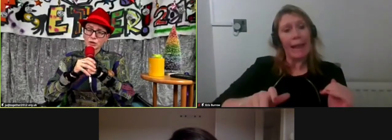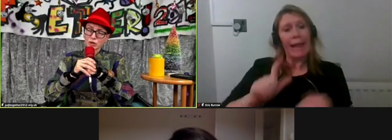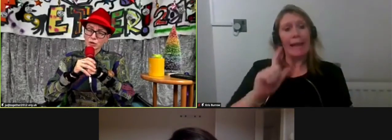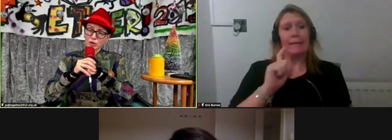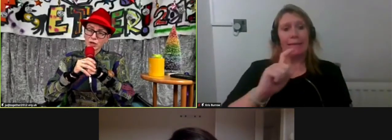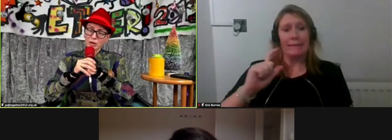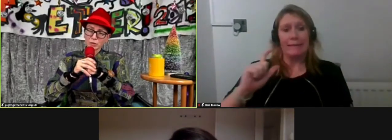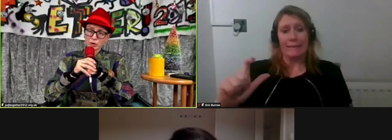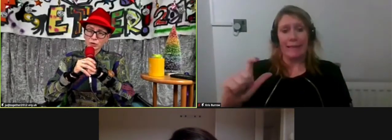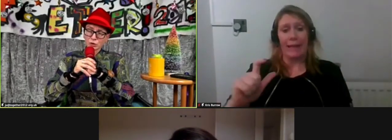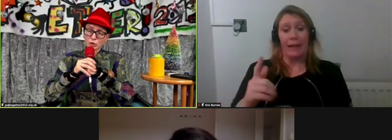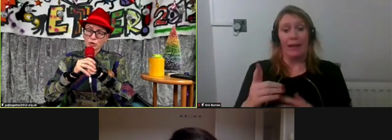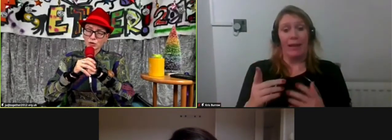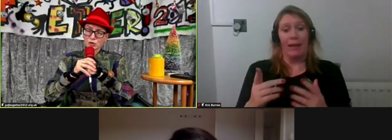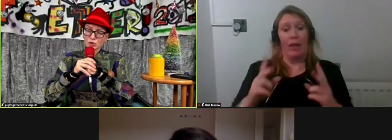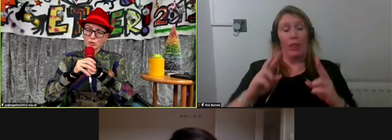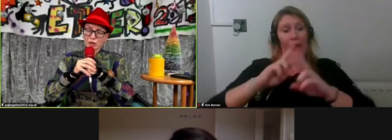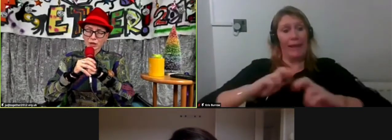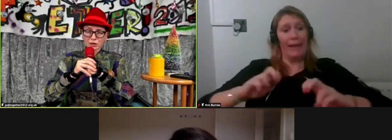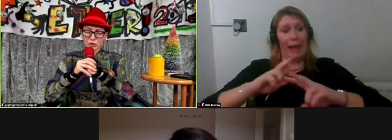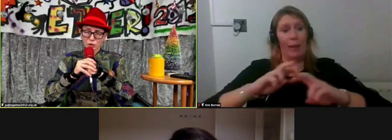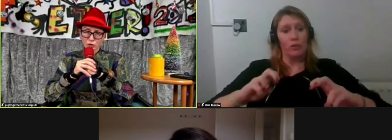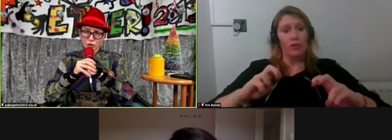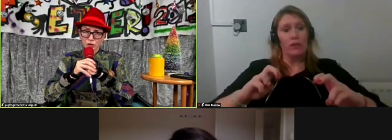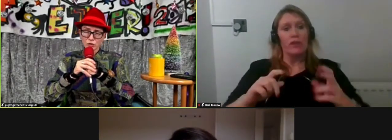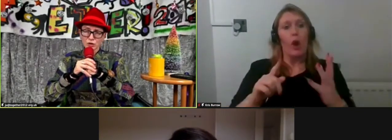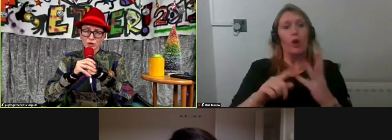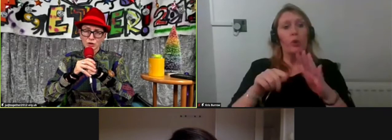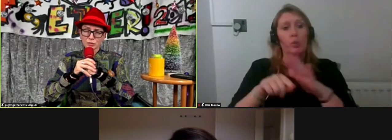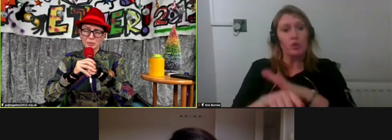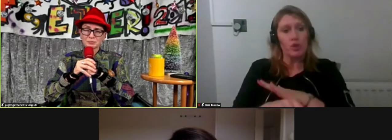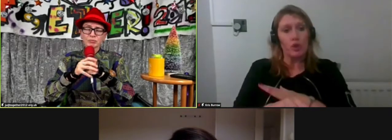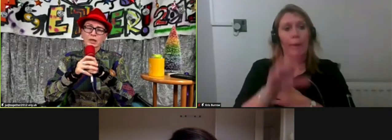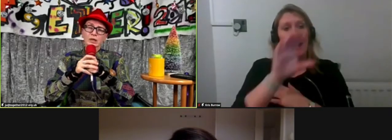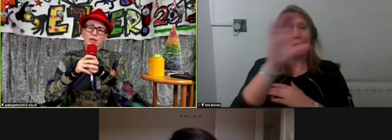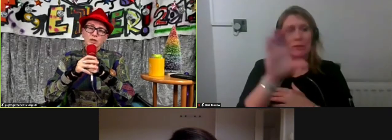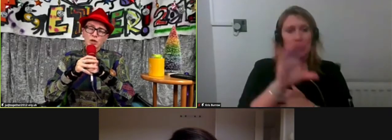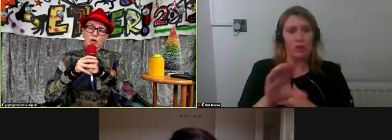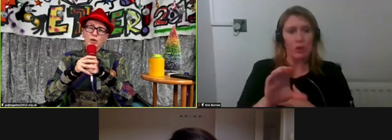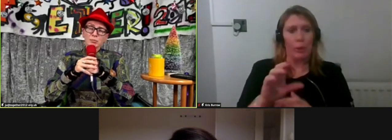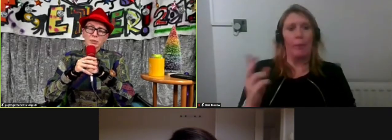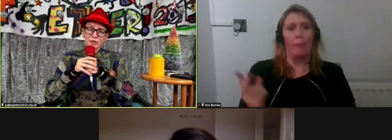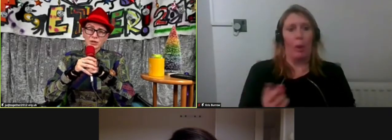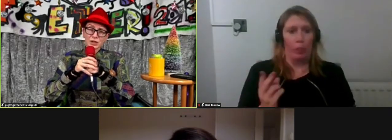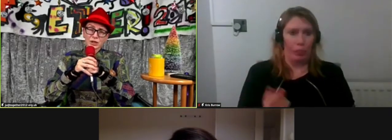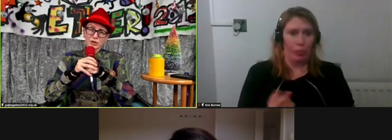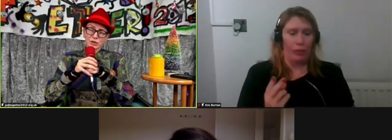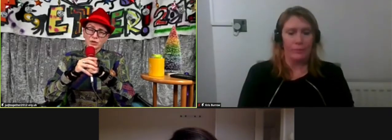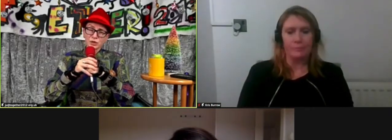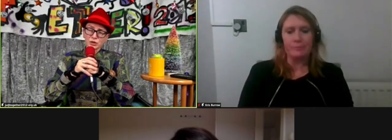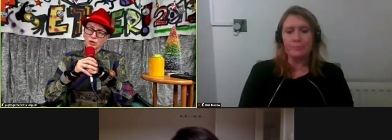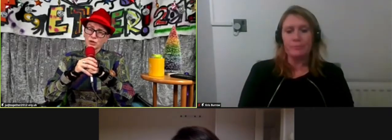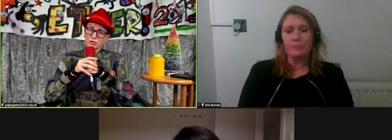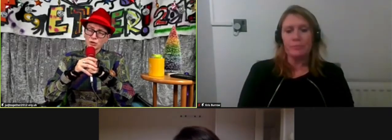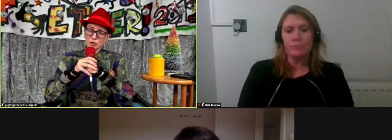captions are there both on Zoom and on YouTube. So, I'm about to handover to Ruth